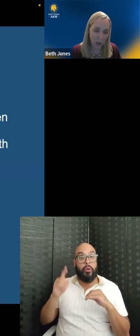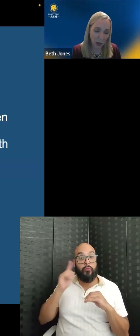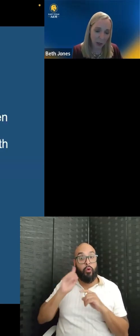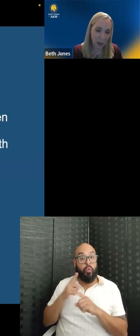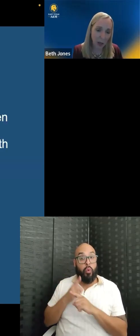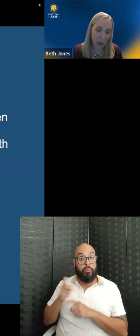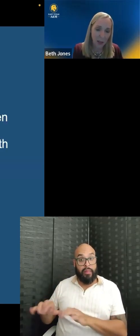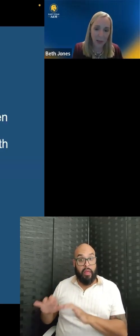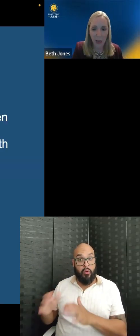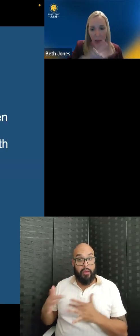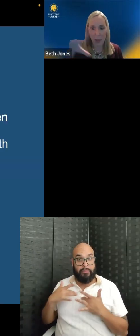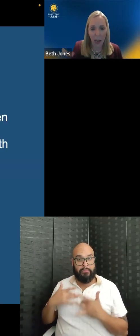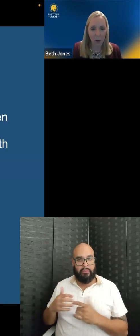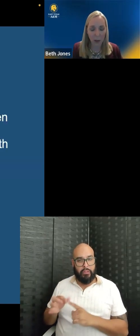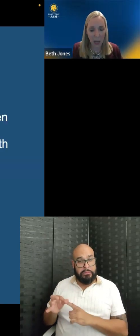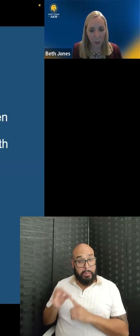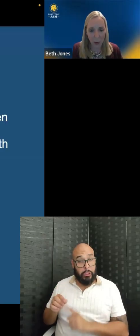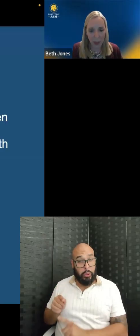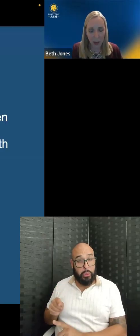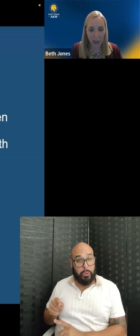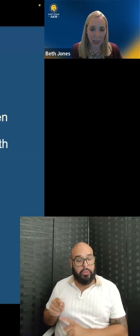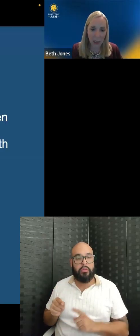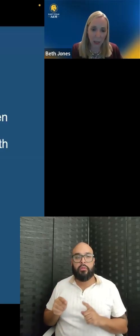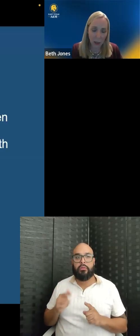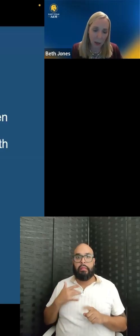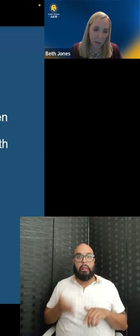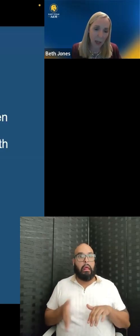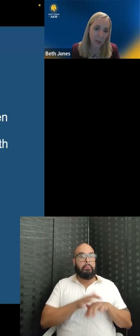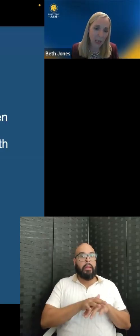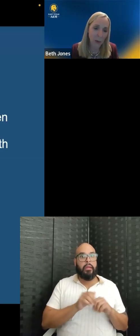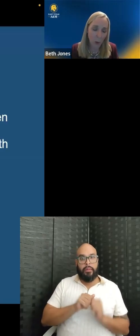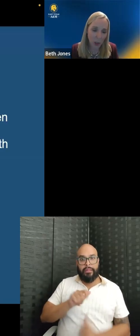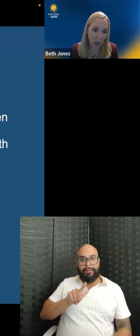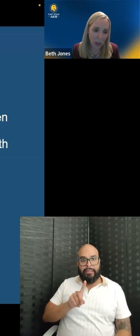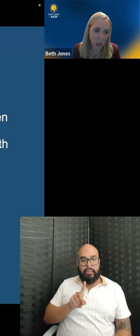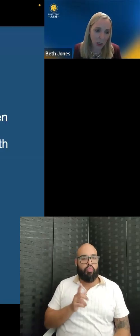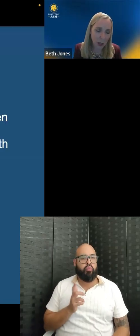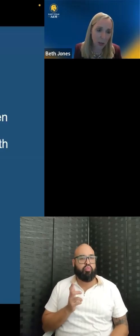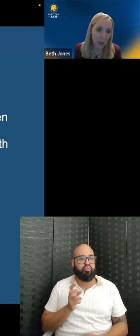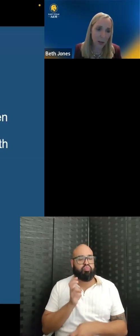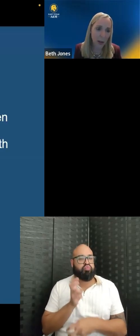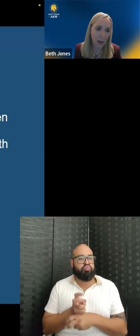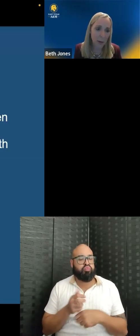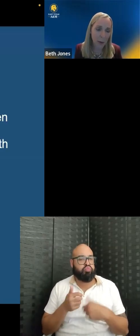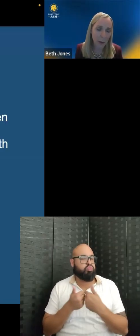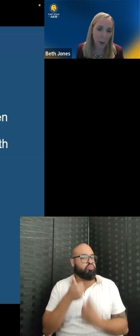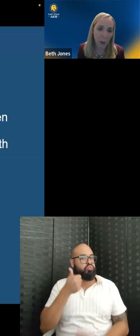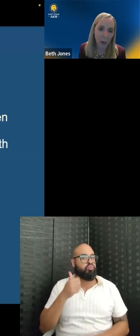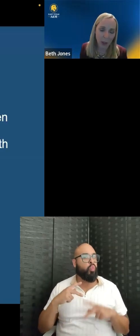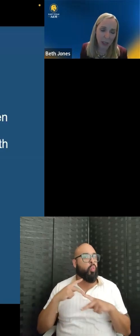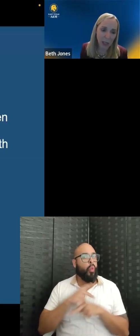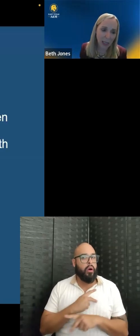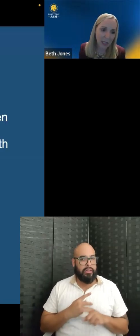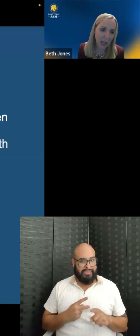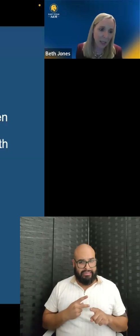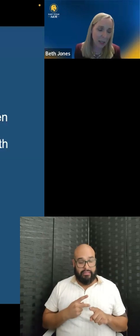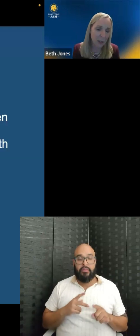specialized, that overlap with LD becomes even more challenging. But we'll move on to the next slide.